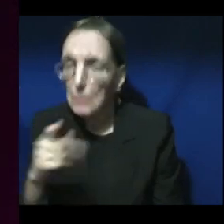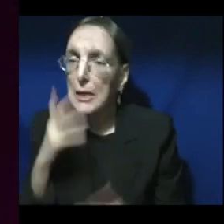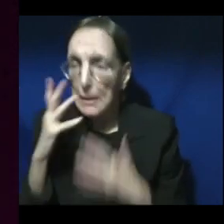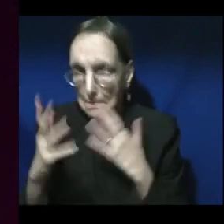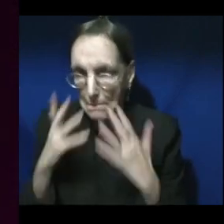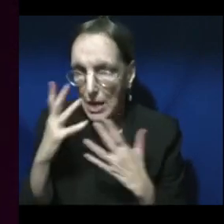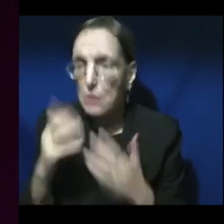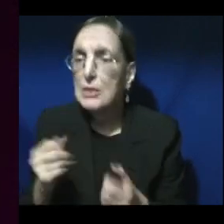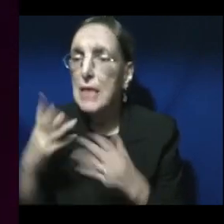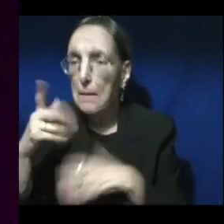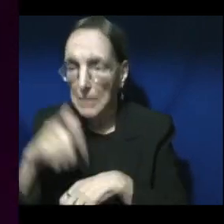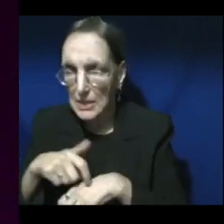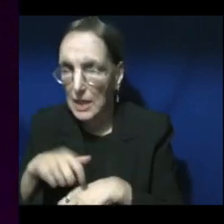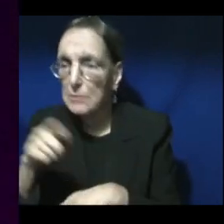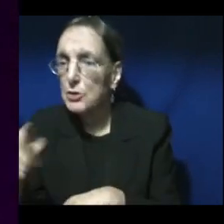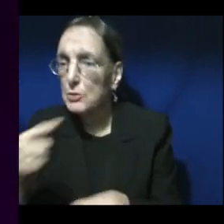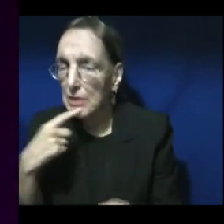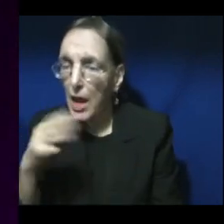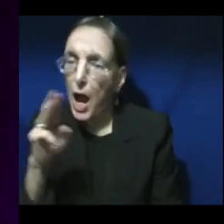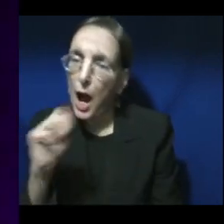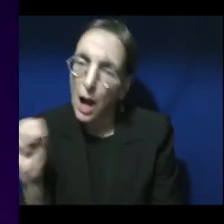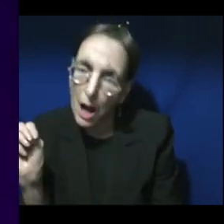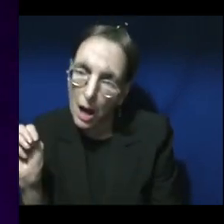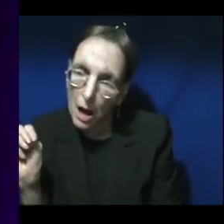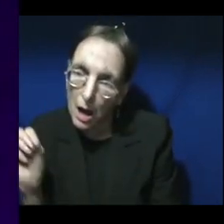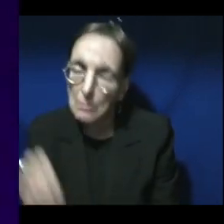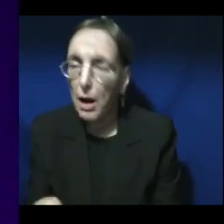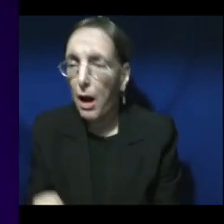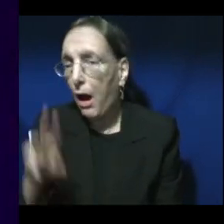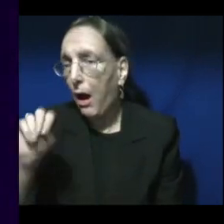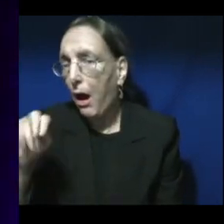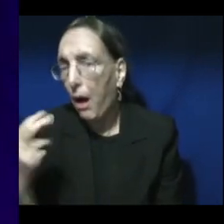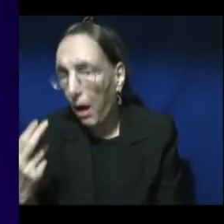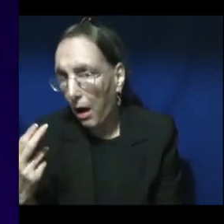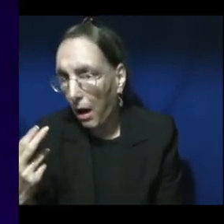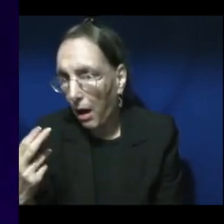How do we get around this? Because it undermines our impact? Well, let’s pause instead. Pausing is